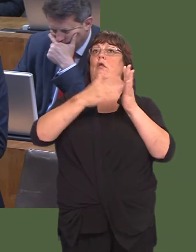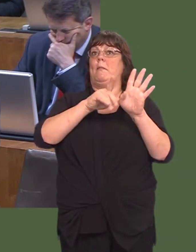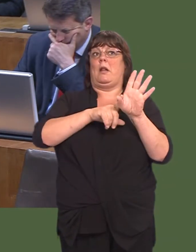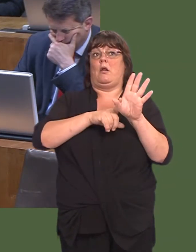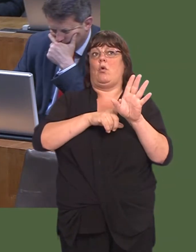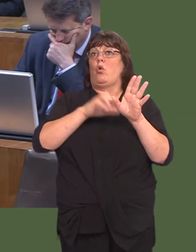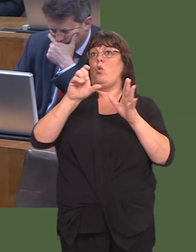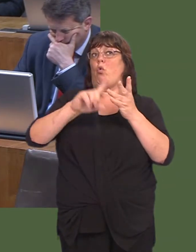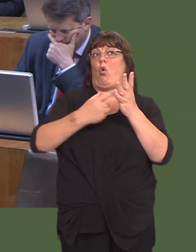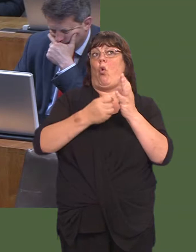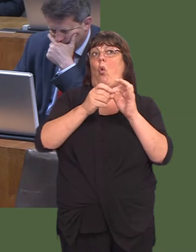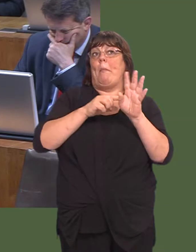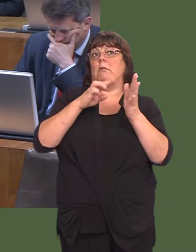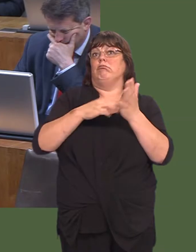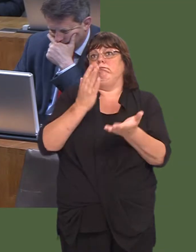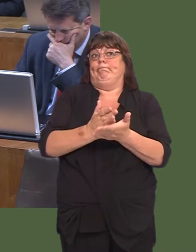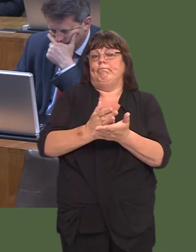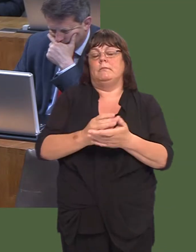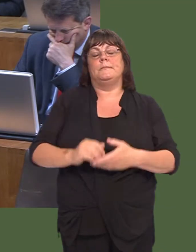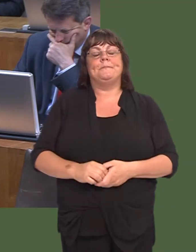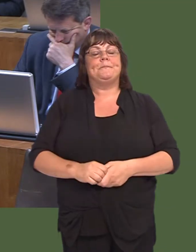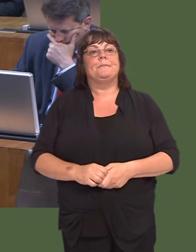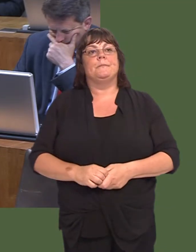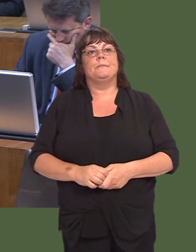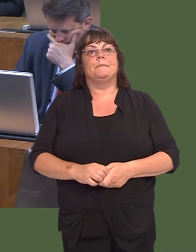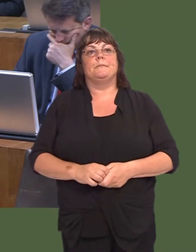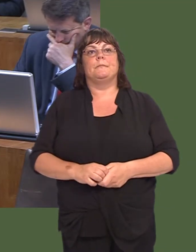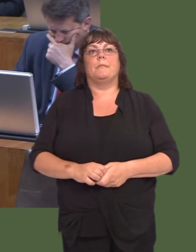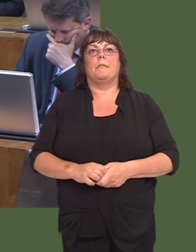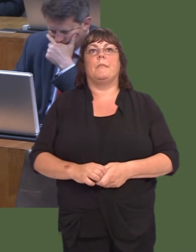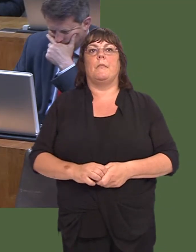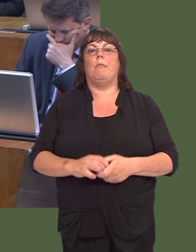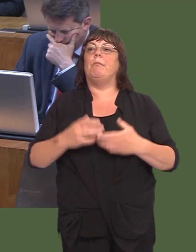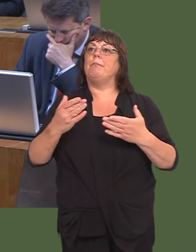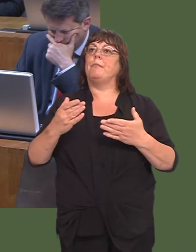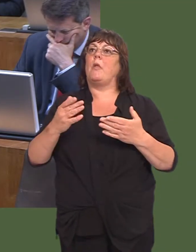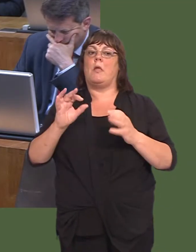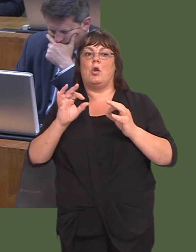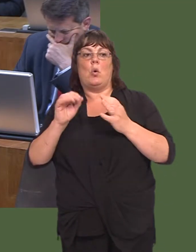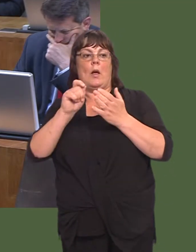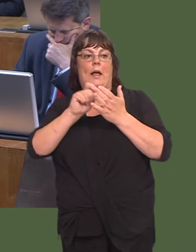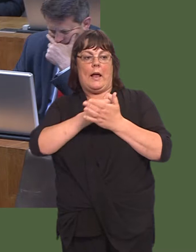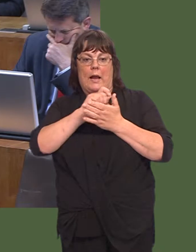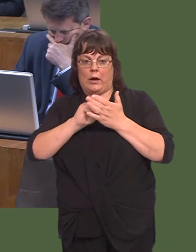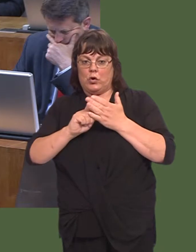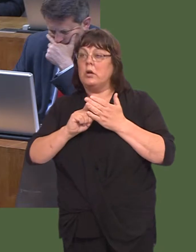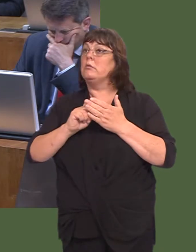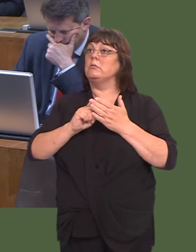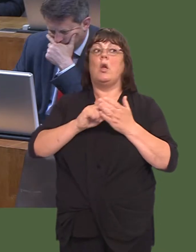But, secondly, yes, I think it is right that, at a time when there is no election, Welsh and UK Governments are able to work together.